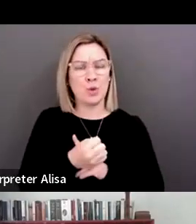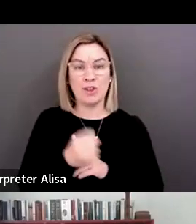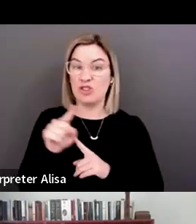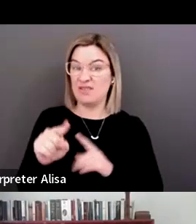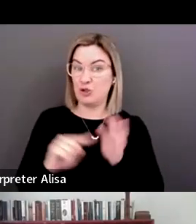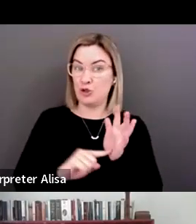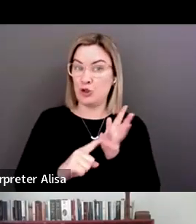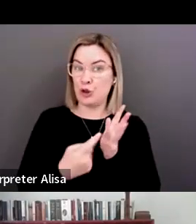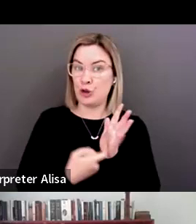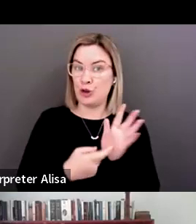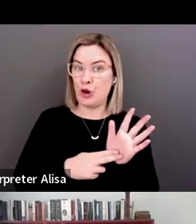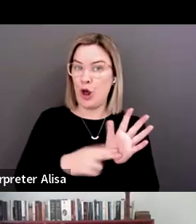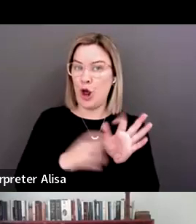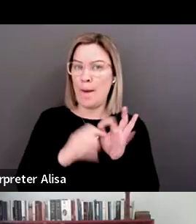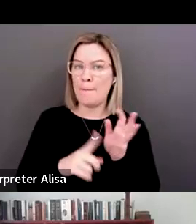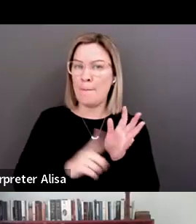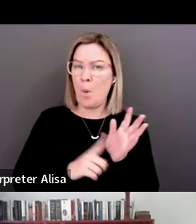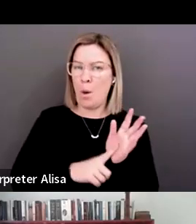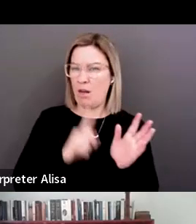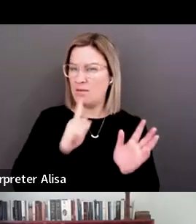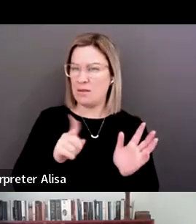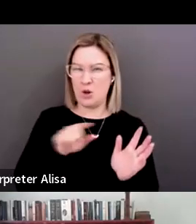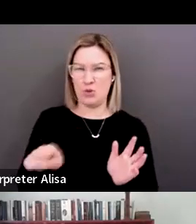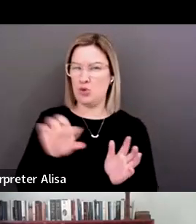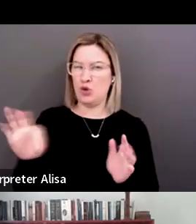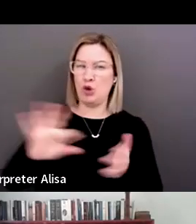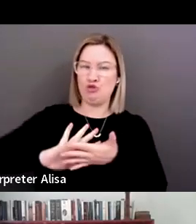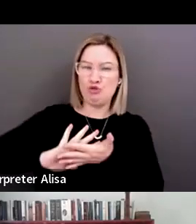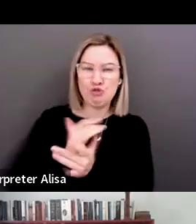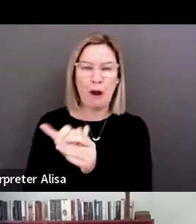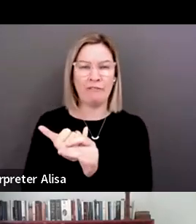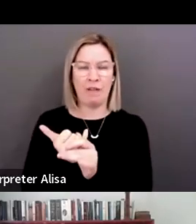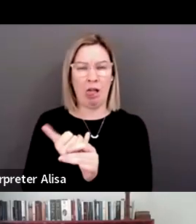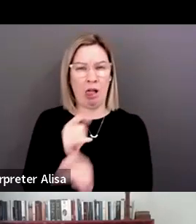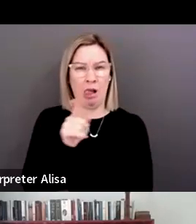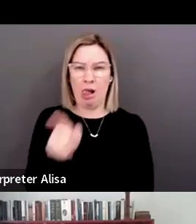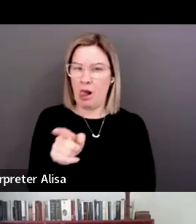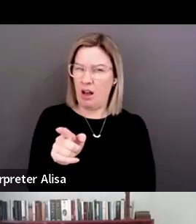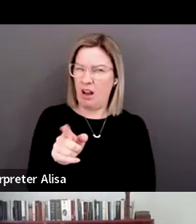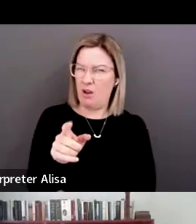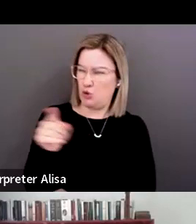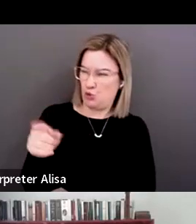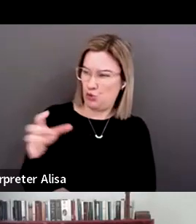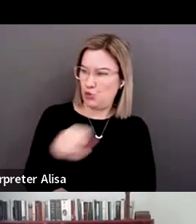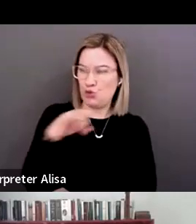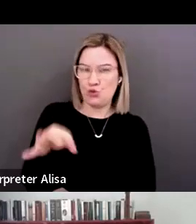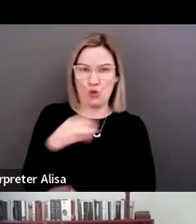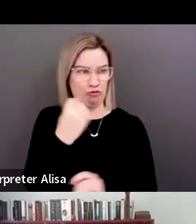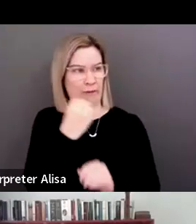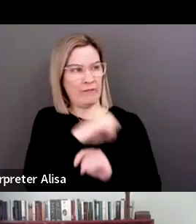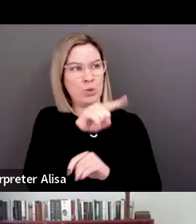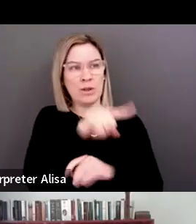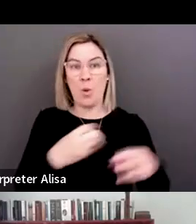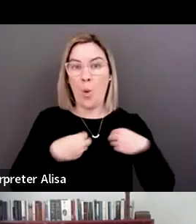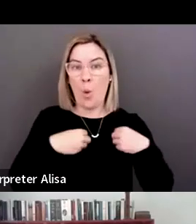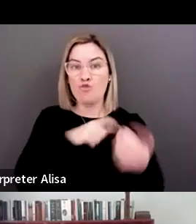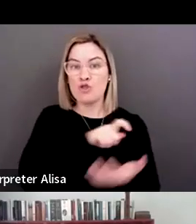hauled over the coals for pushing this. They were kind of punished in a way.